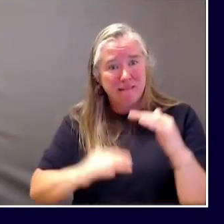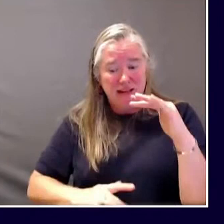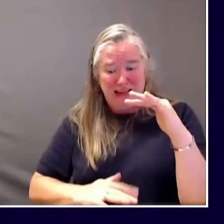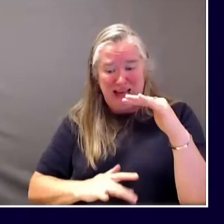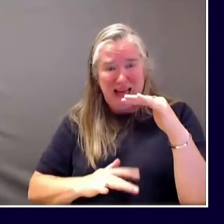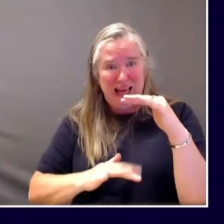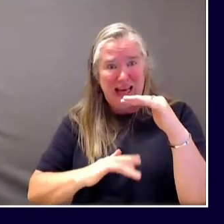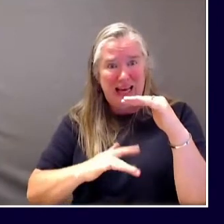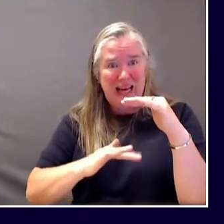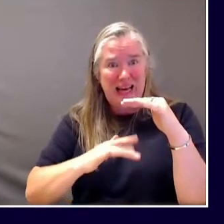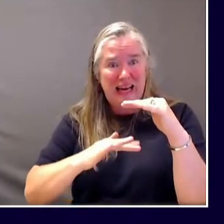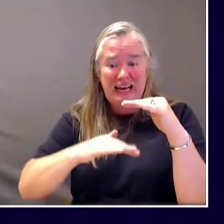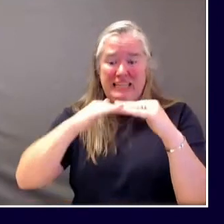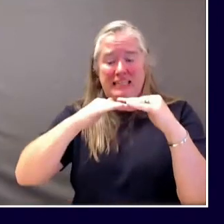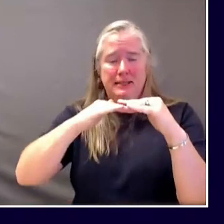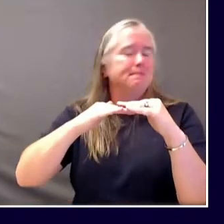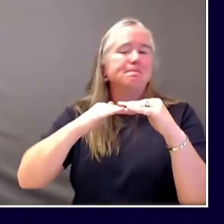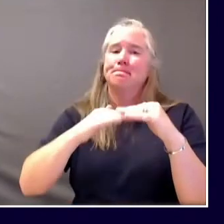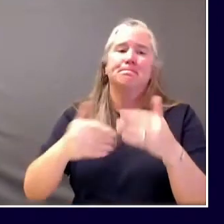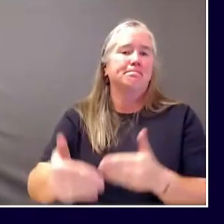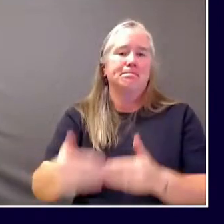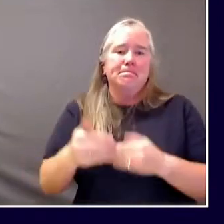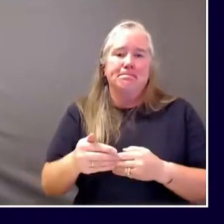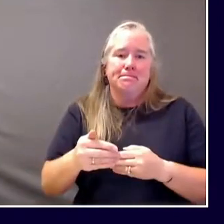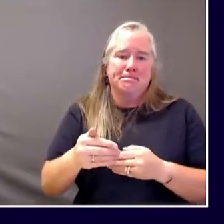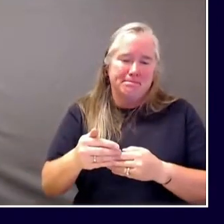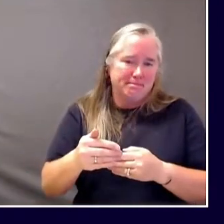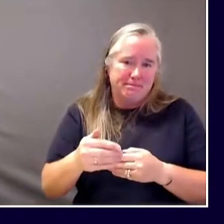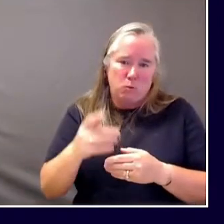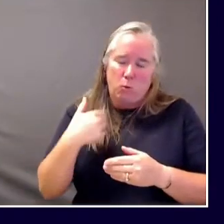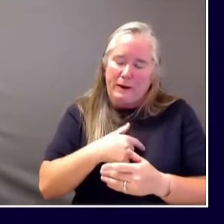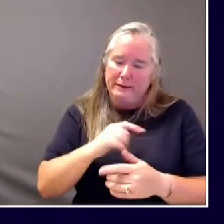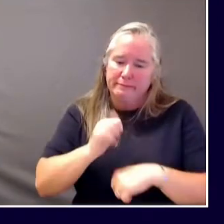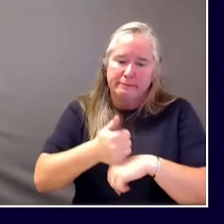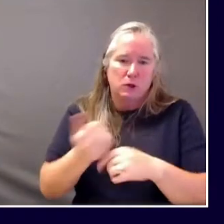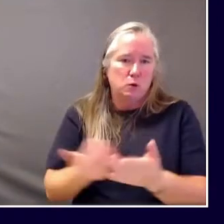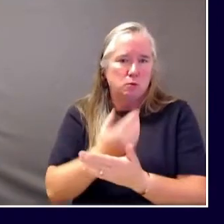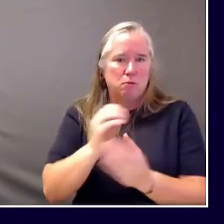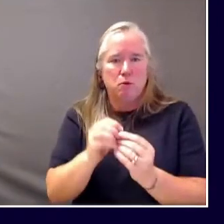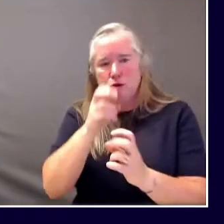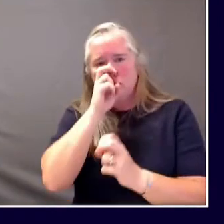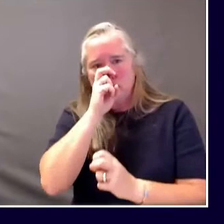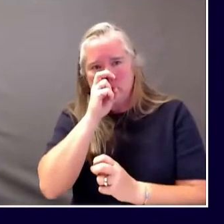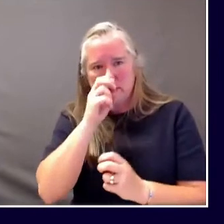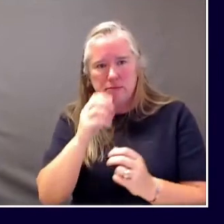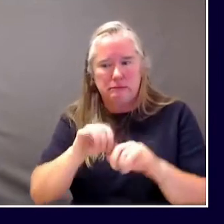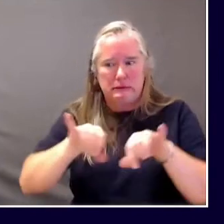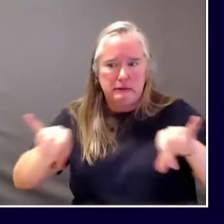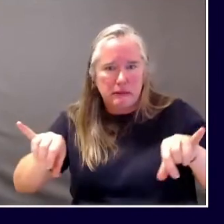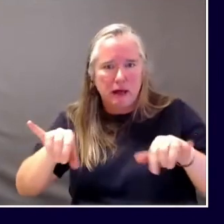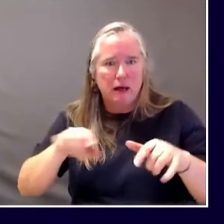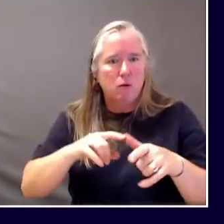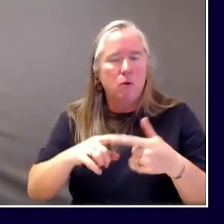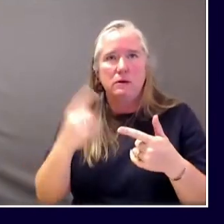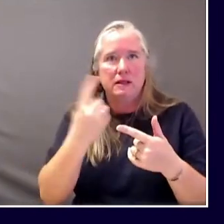walk back on this and some of these restrictions restricted